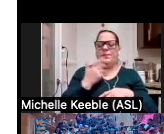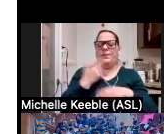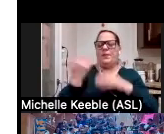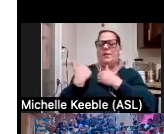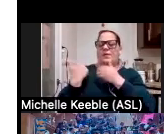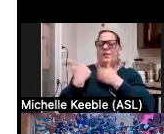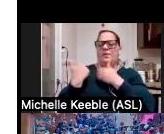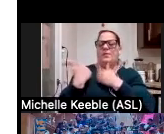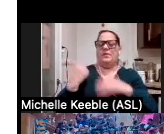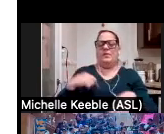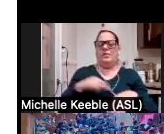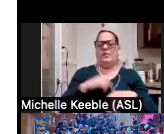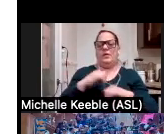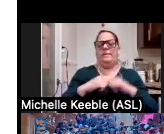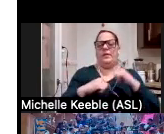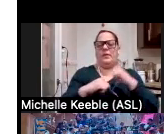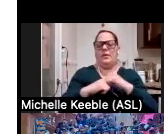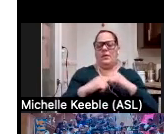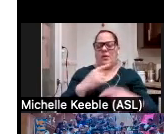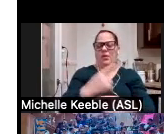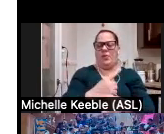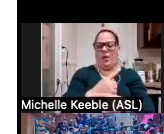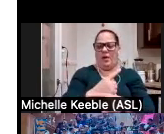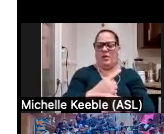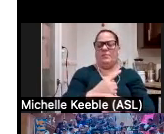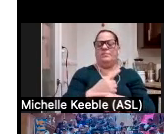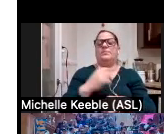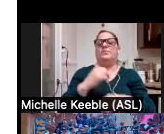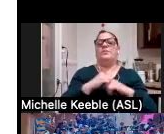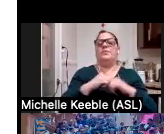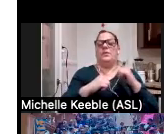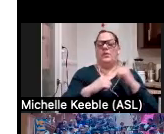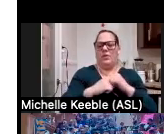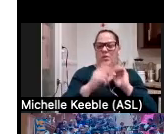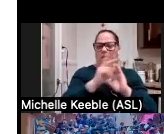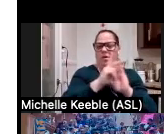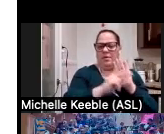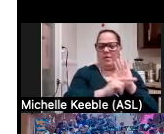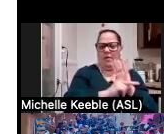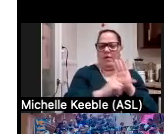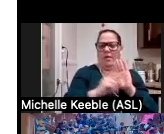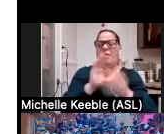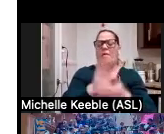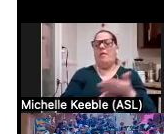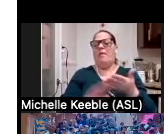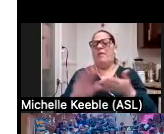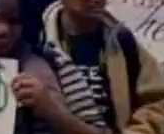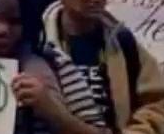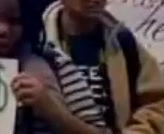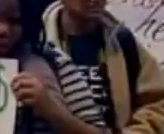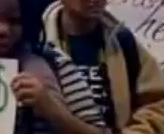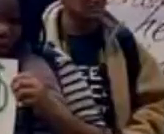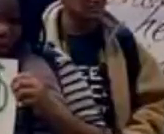we built it right, that we built it um, with the principles of Universal Design at the forefront,